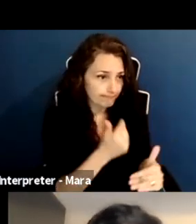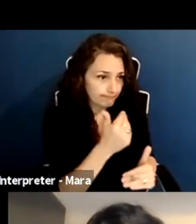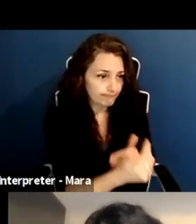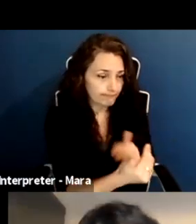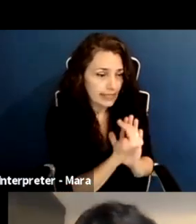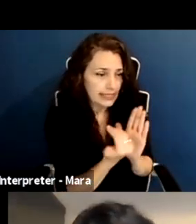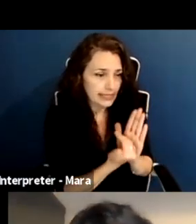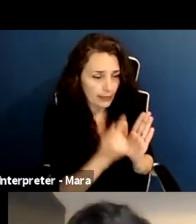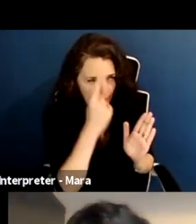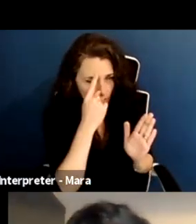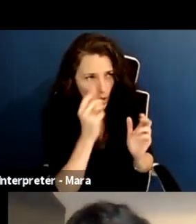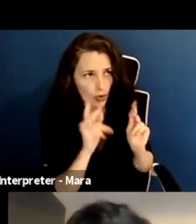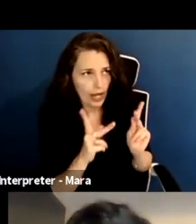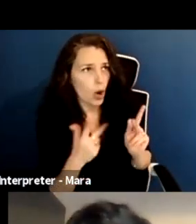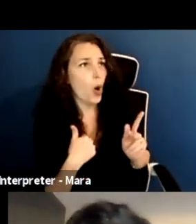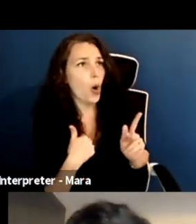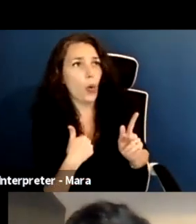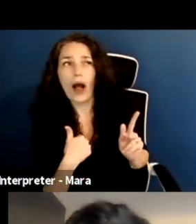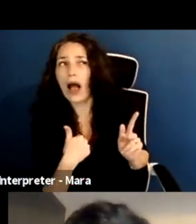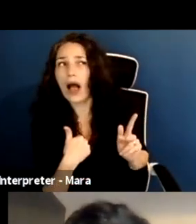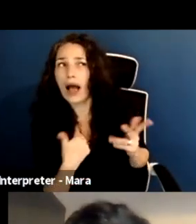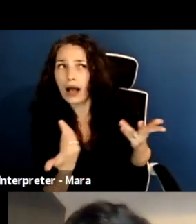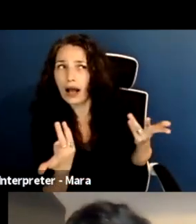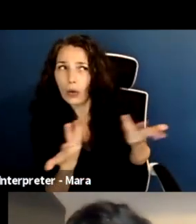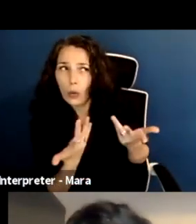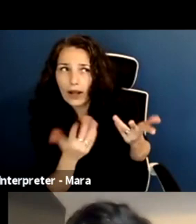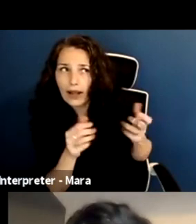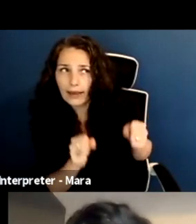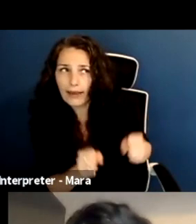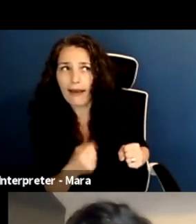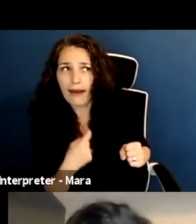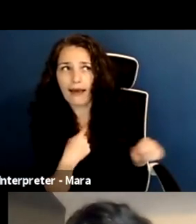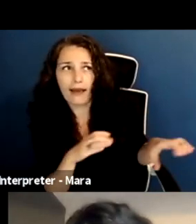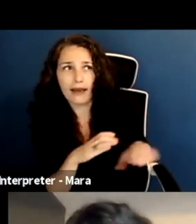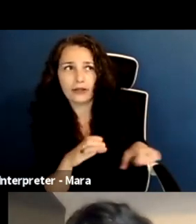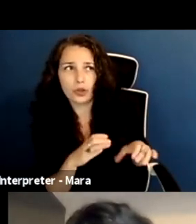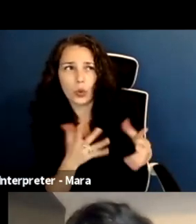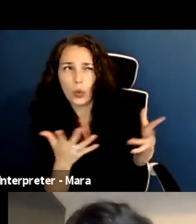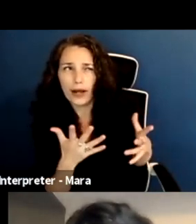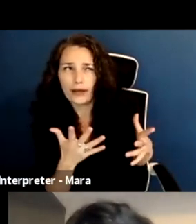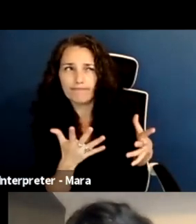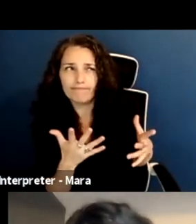"What is in my power to help people? "What kinds of privileges do I have?